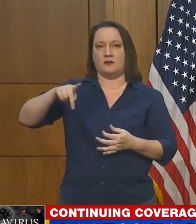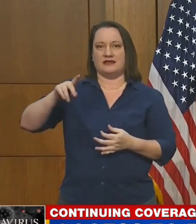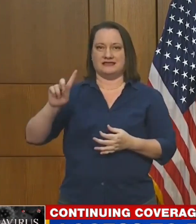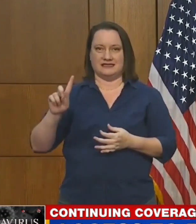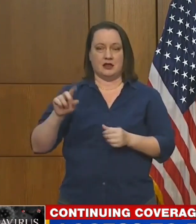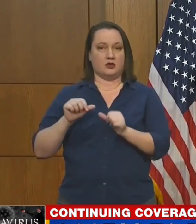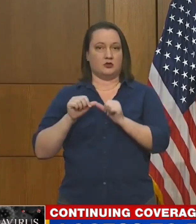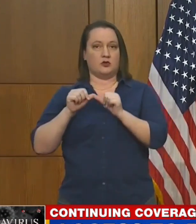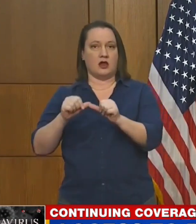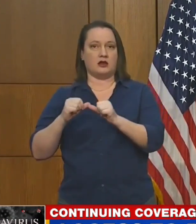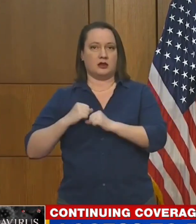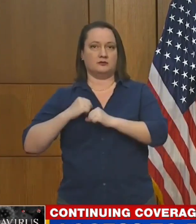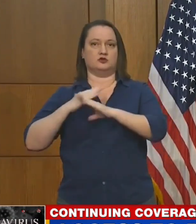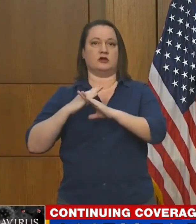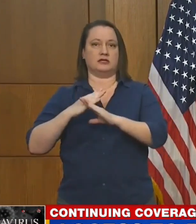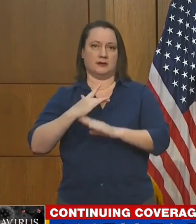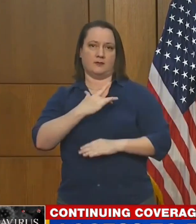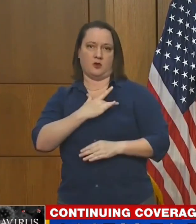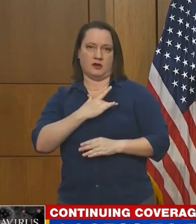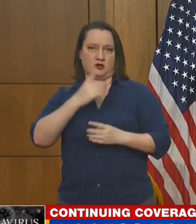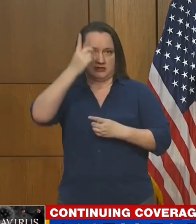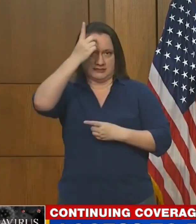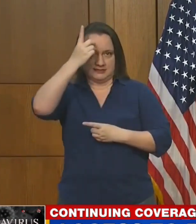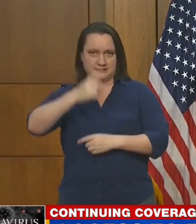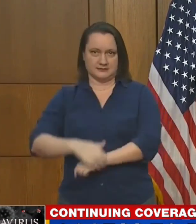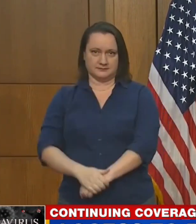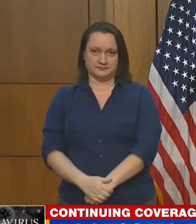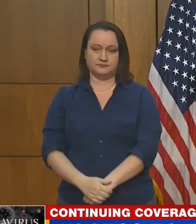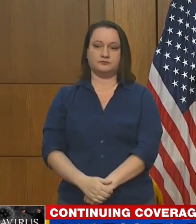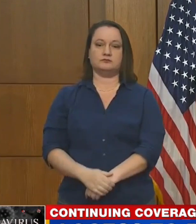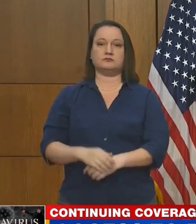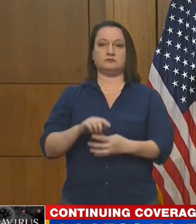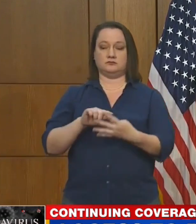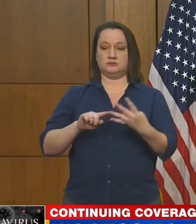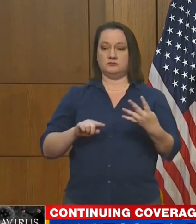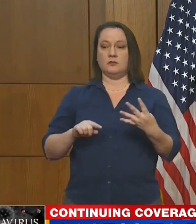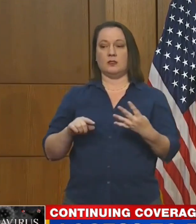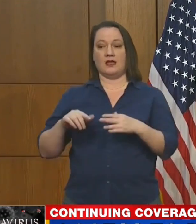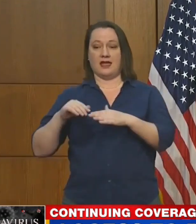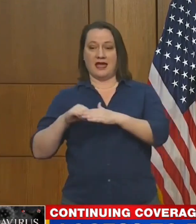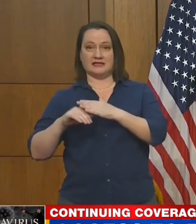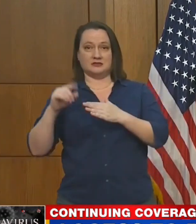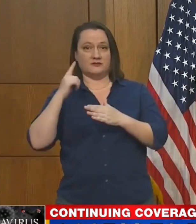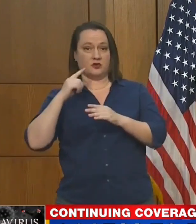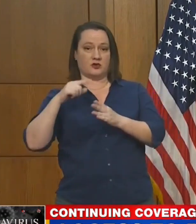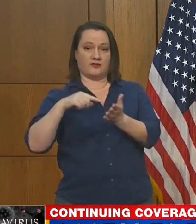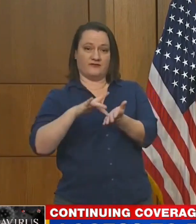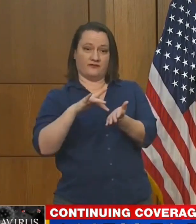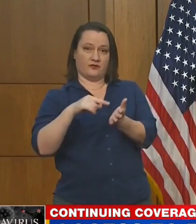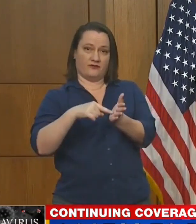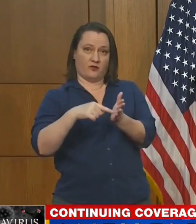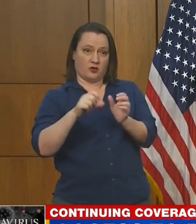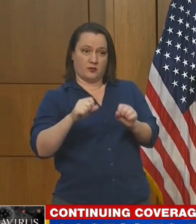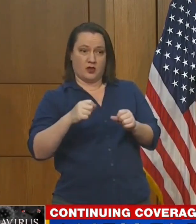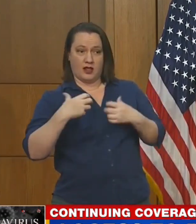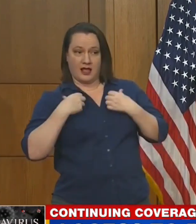ASTHMA AND NEARLY TEN THOUSAND TREATED FOR COPD CHRONIC